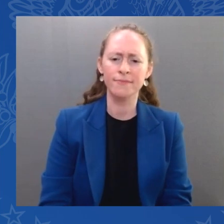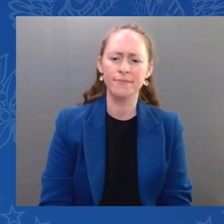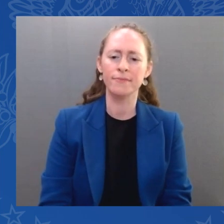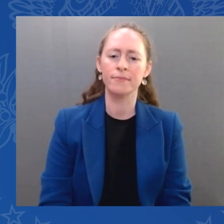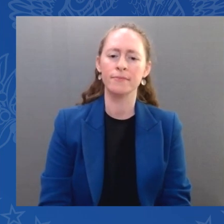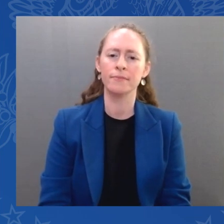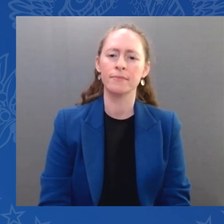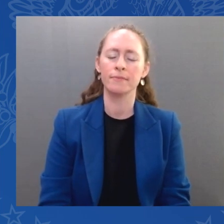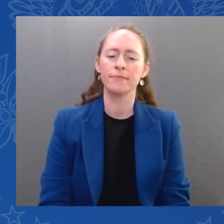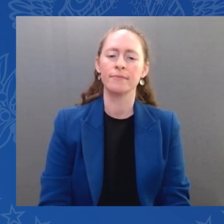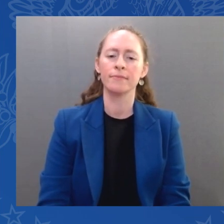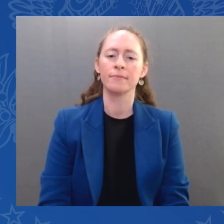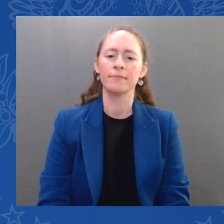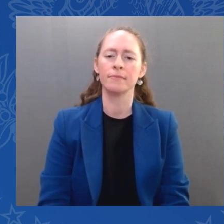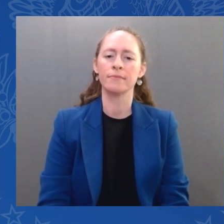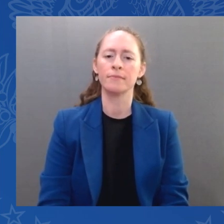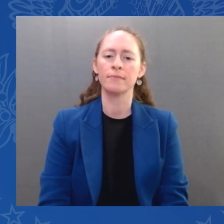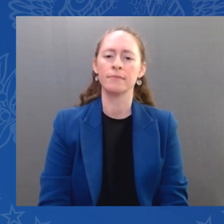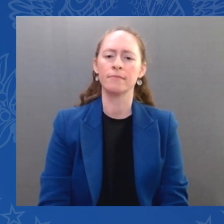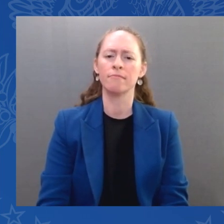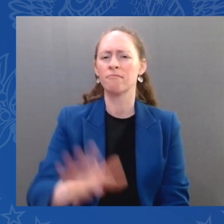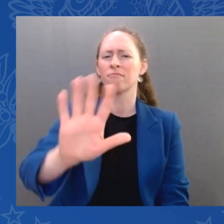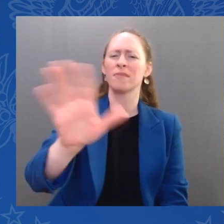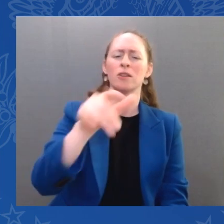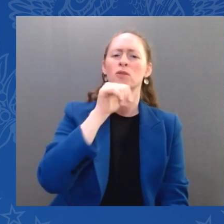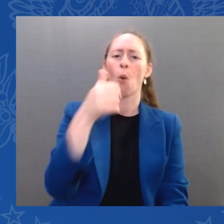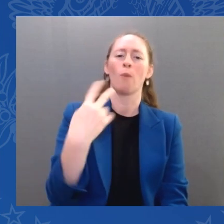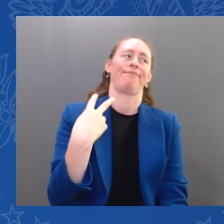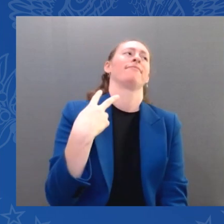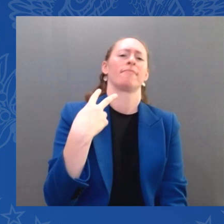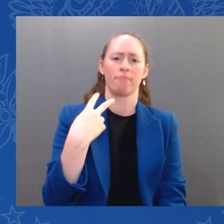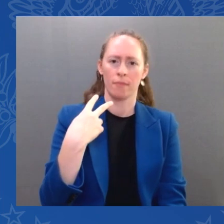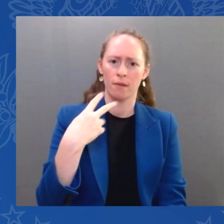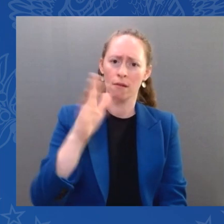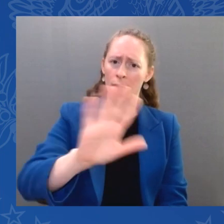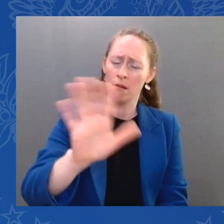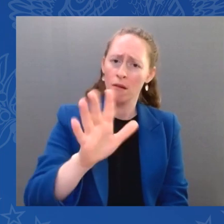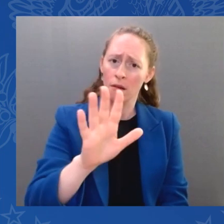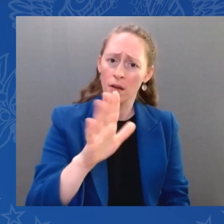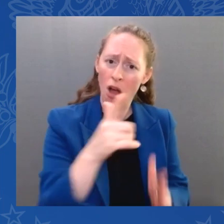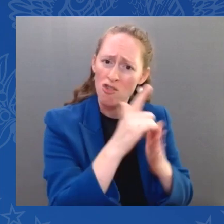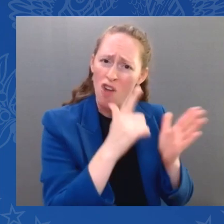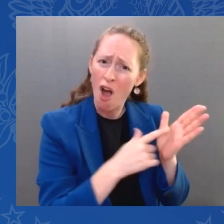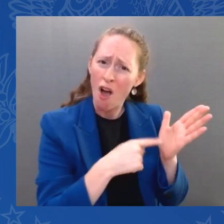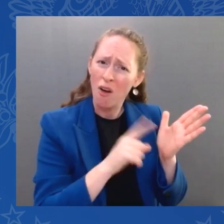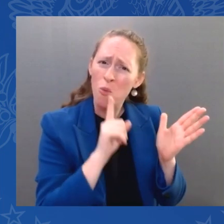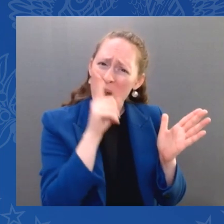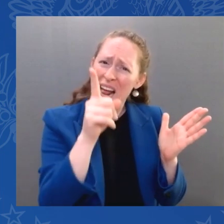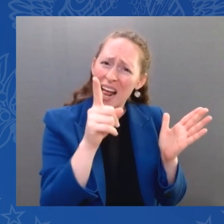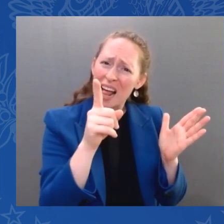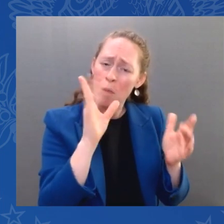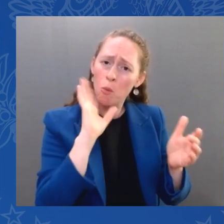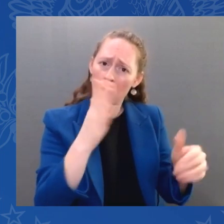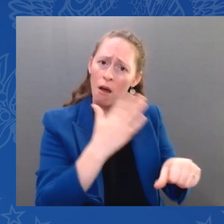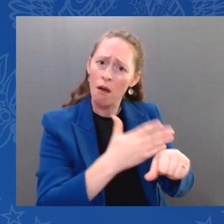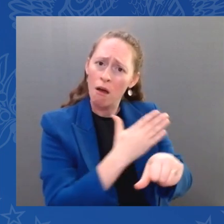Because make no mistake about it: This legislation is real progress, but more has to be done. The provision of this new legislation is going to save lives.